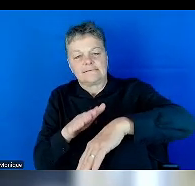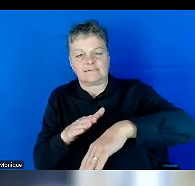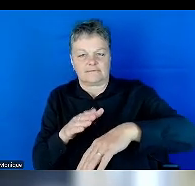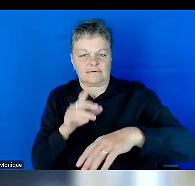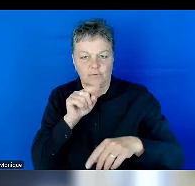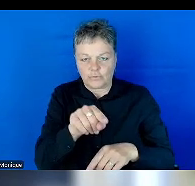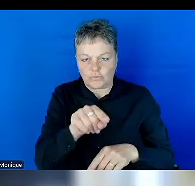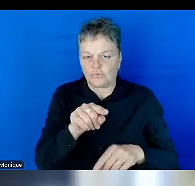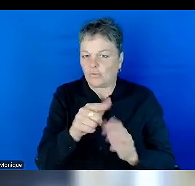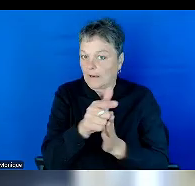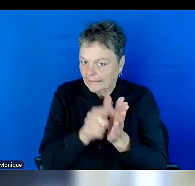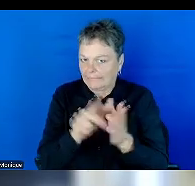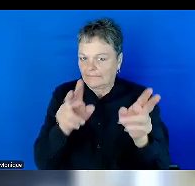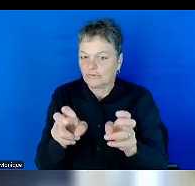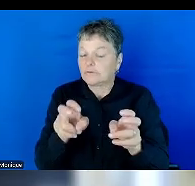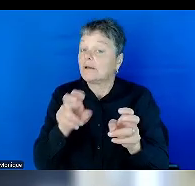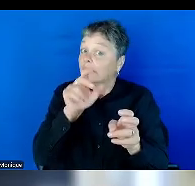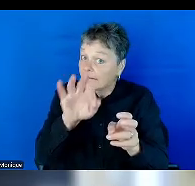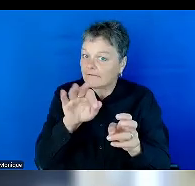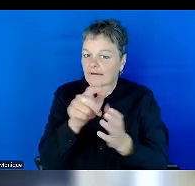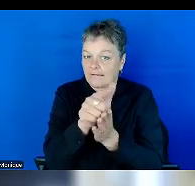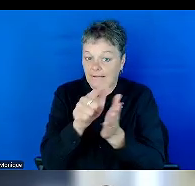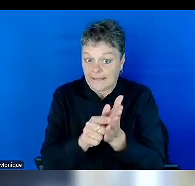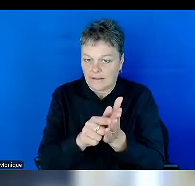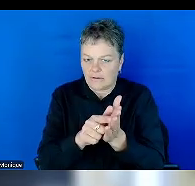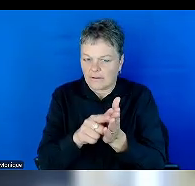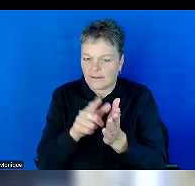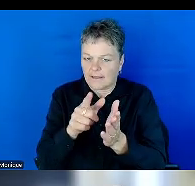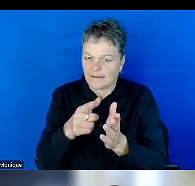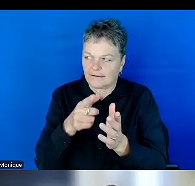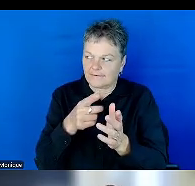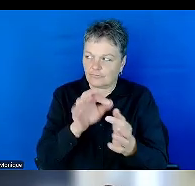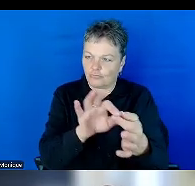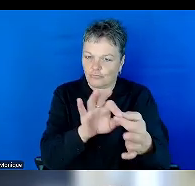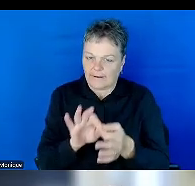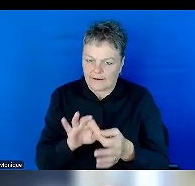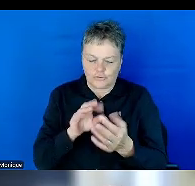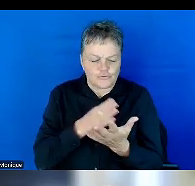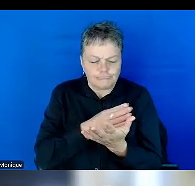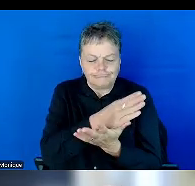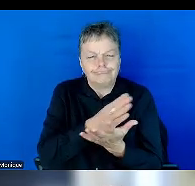Another um part of what we do is that we also provide